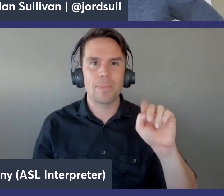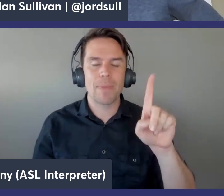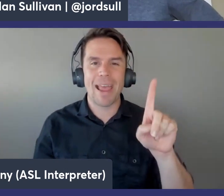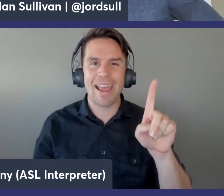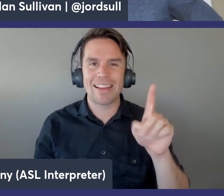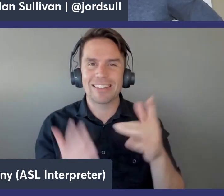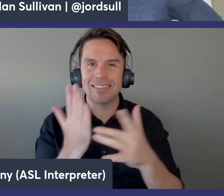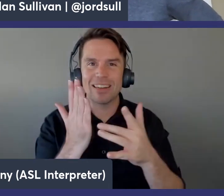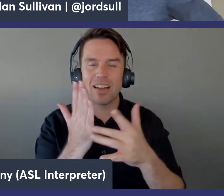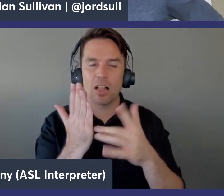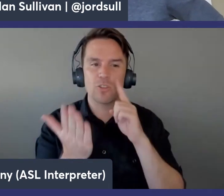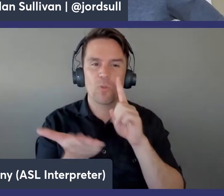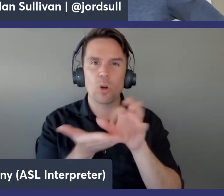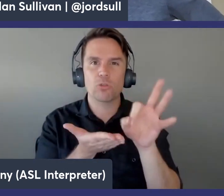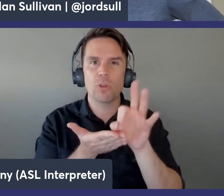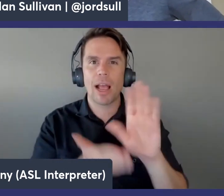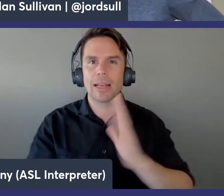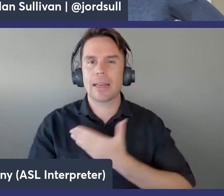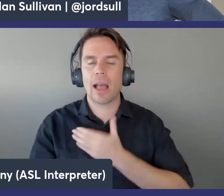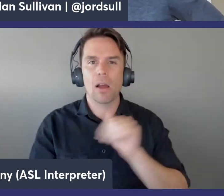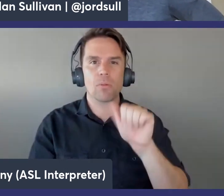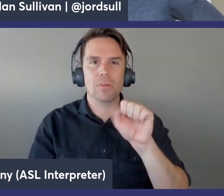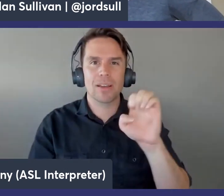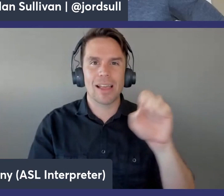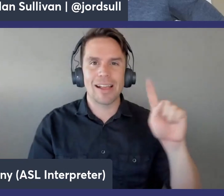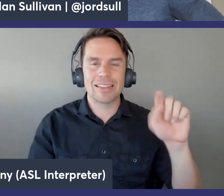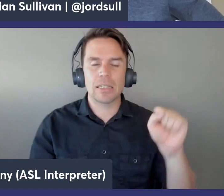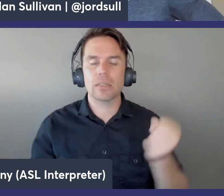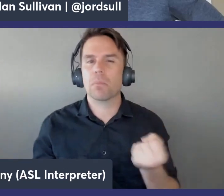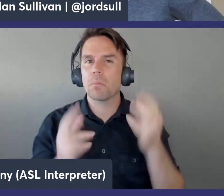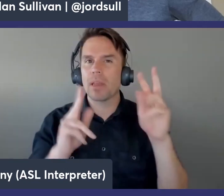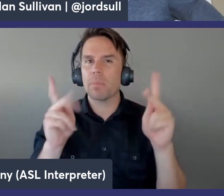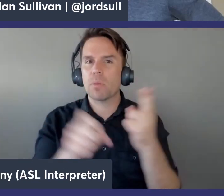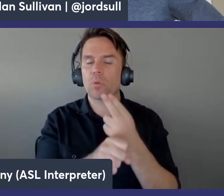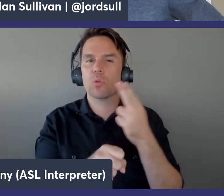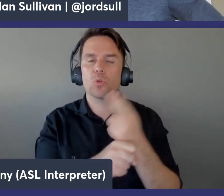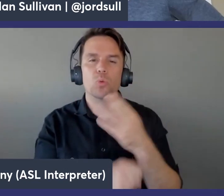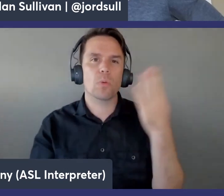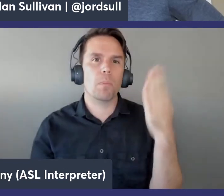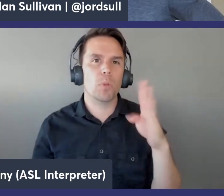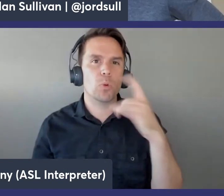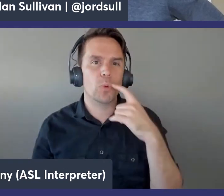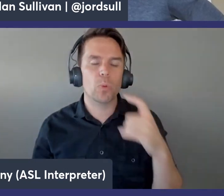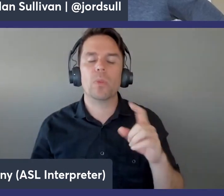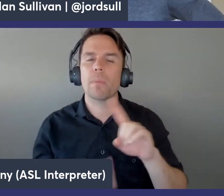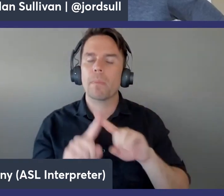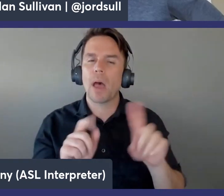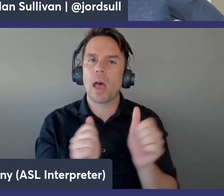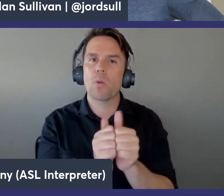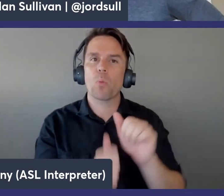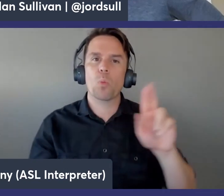a lotta people use Bluetooth to track assets, but with ultra-wideband, you could detect the amount of time it takes